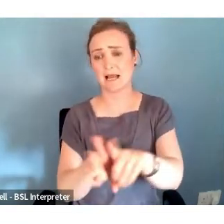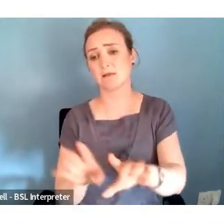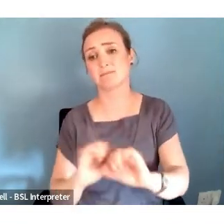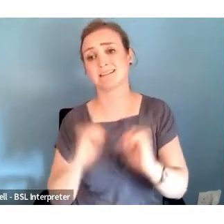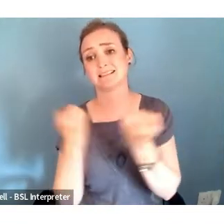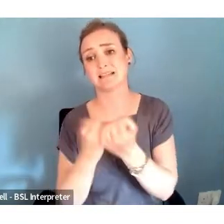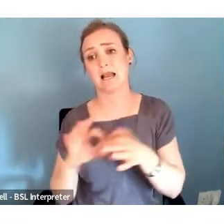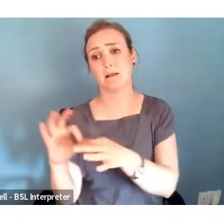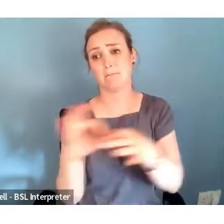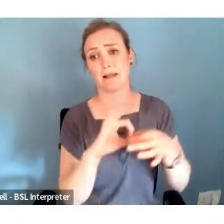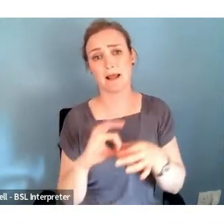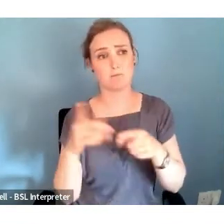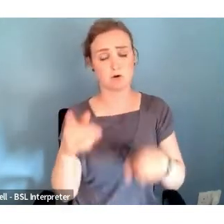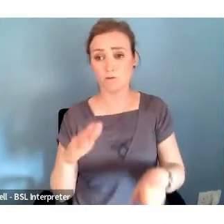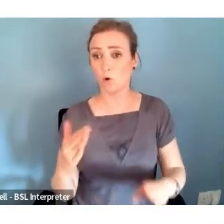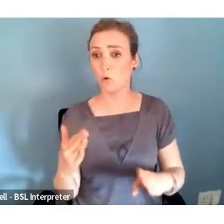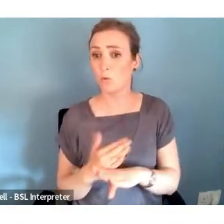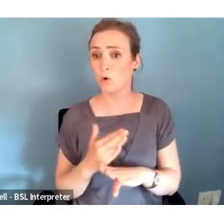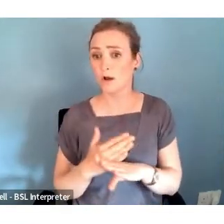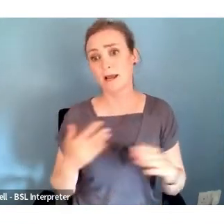cubicle on cogged do you need to be